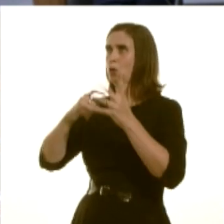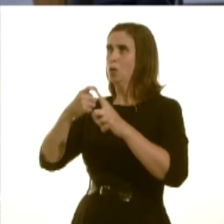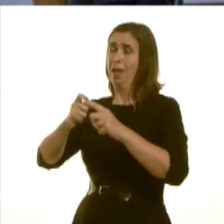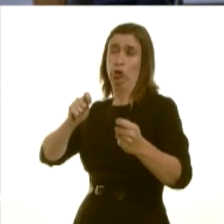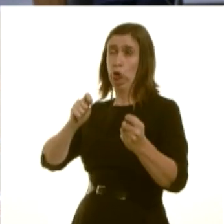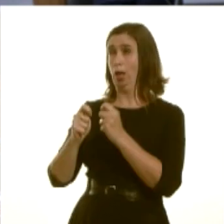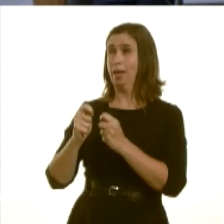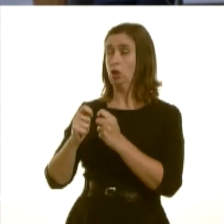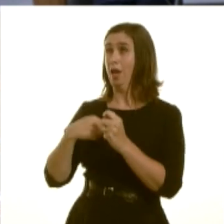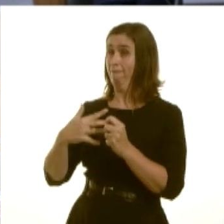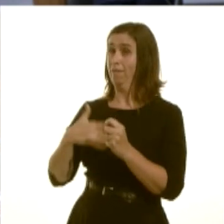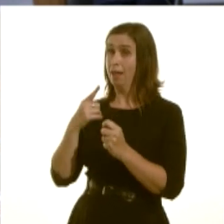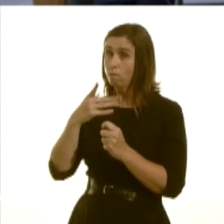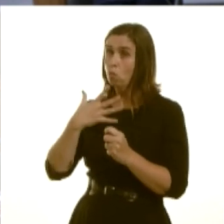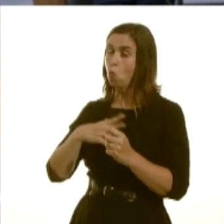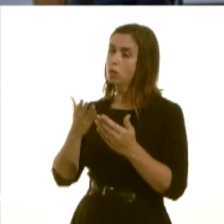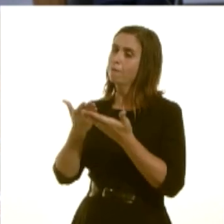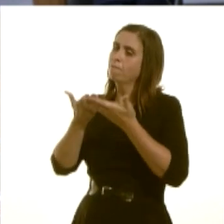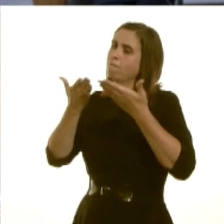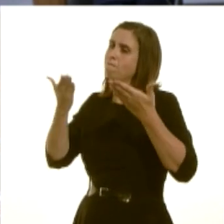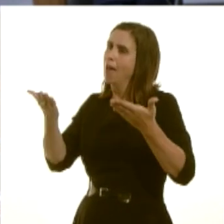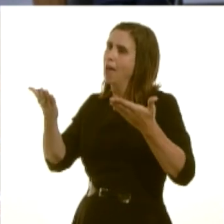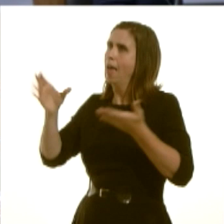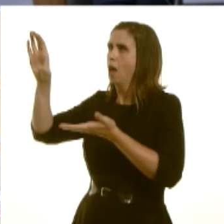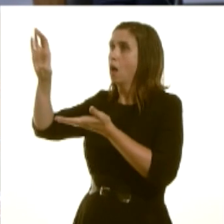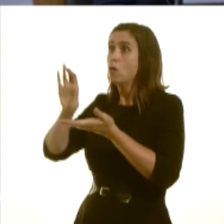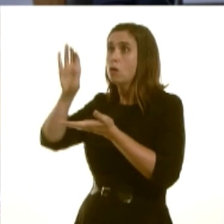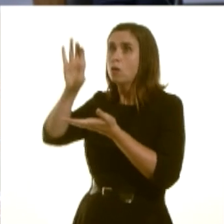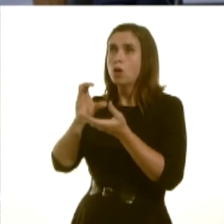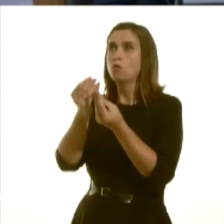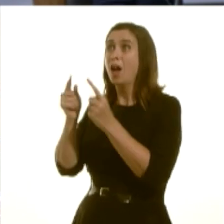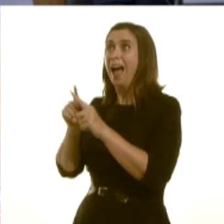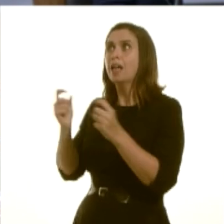If we are to proceed to a more equitable sharing not just of resources but of power within